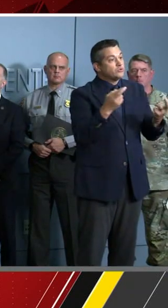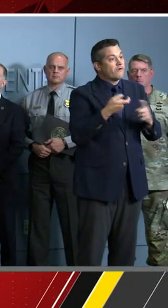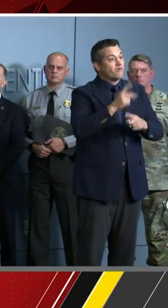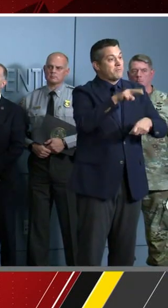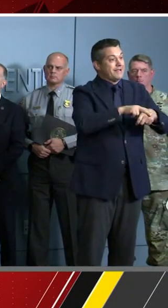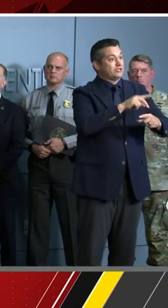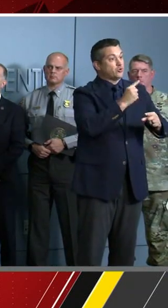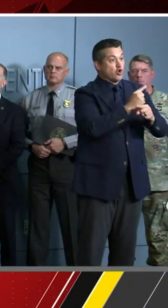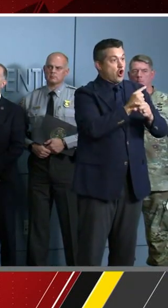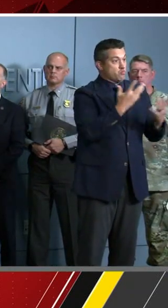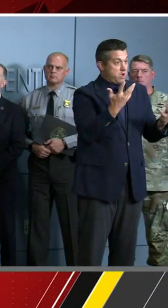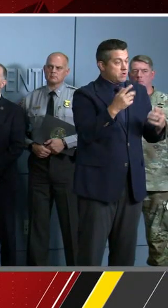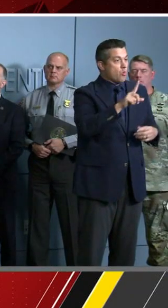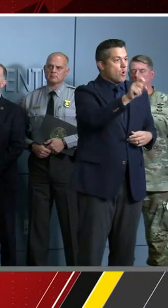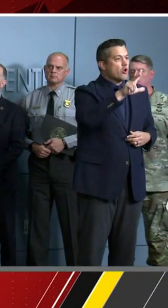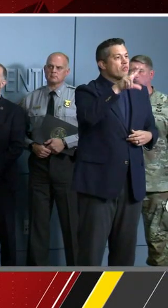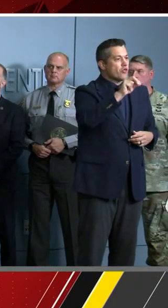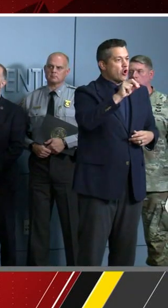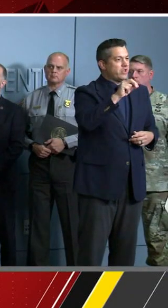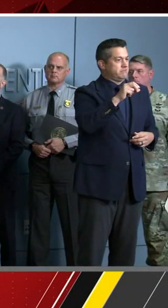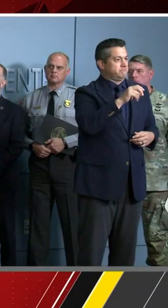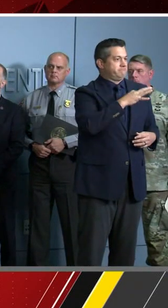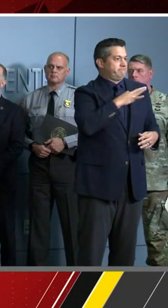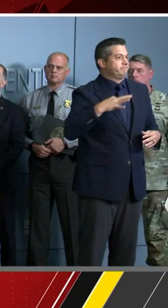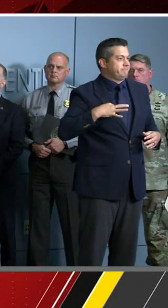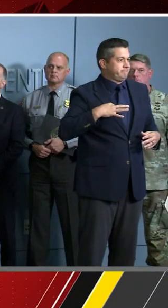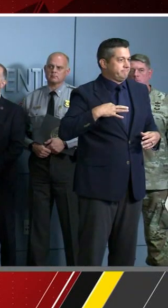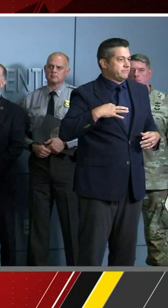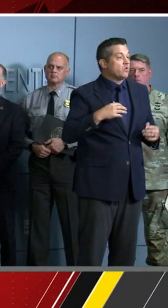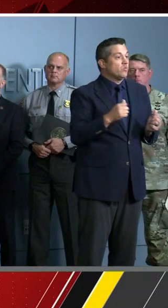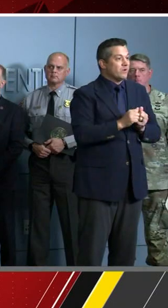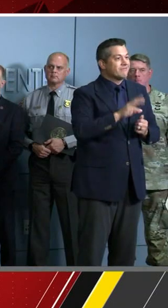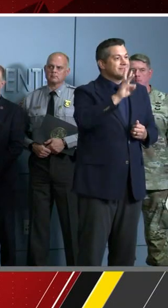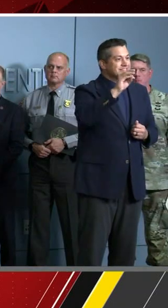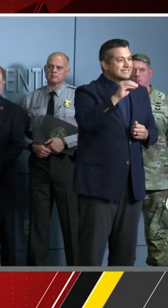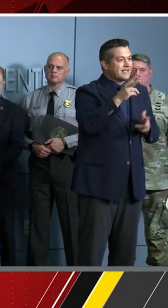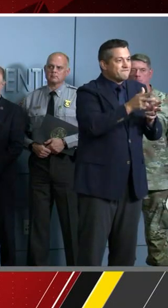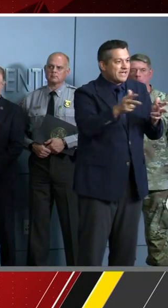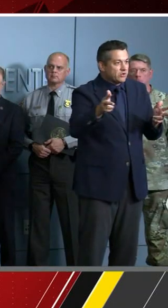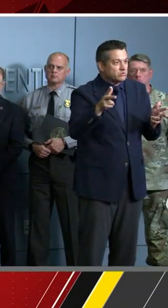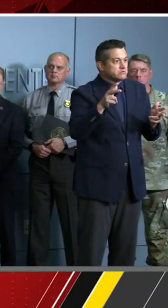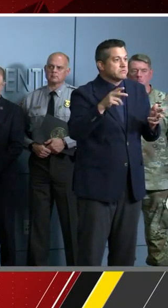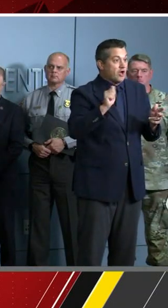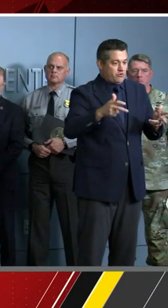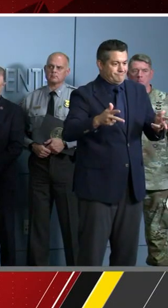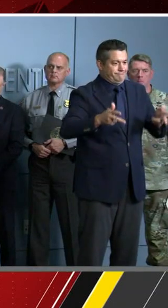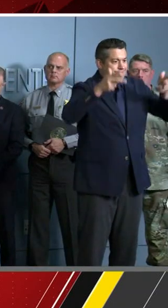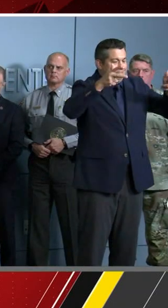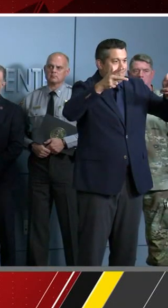Carolina National Guard, including about 130 personnel with over 60 vehicles that can